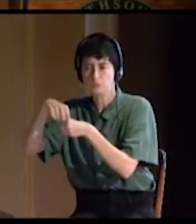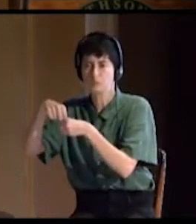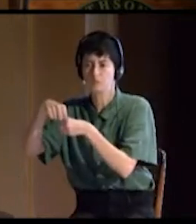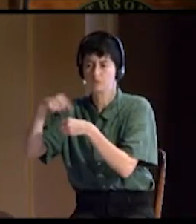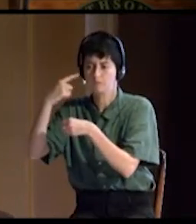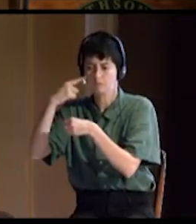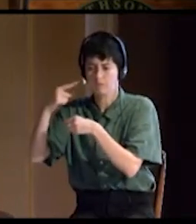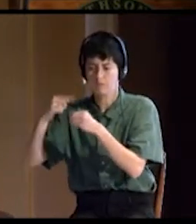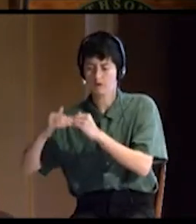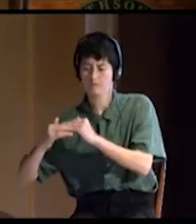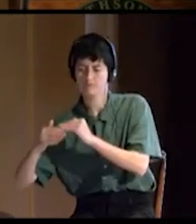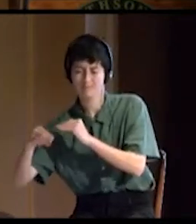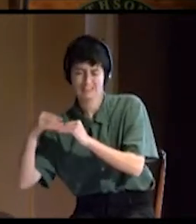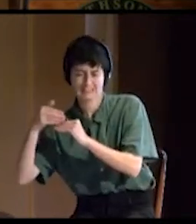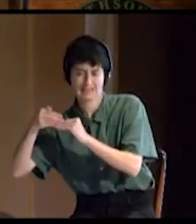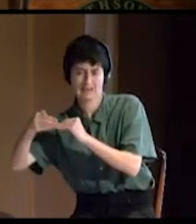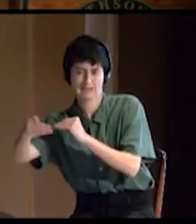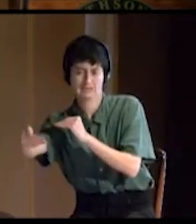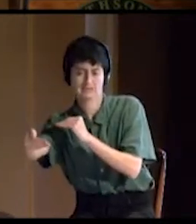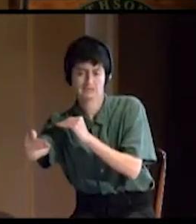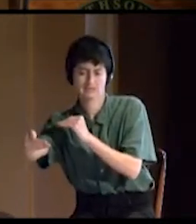to figure out where these species have lived in the past.